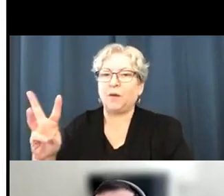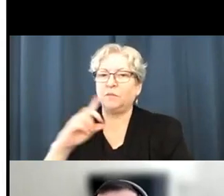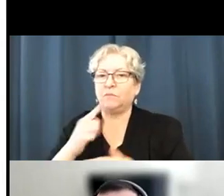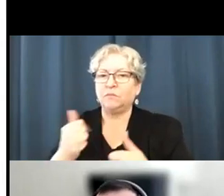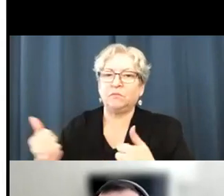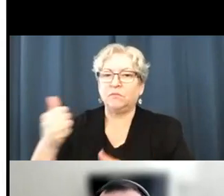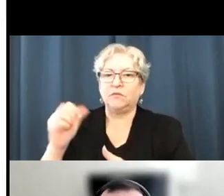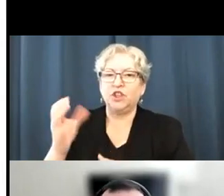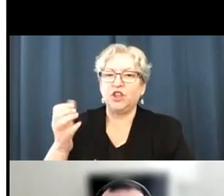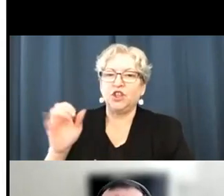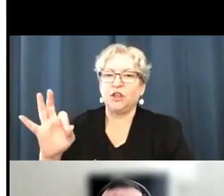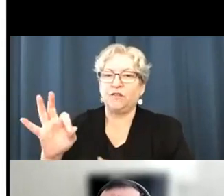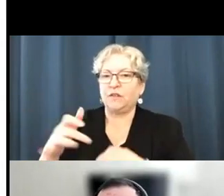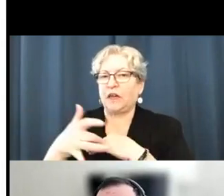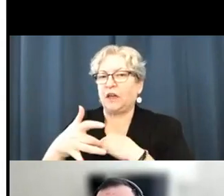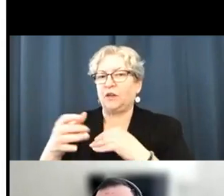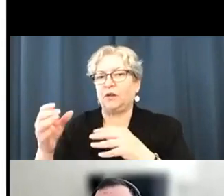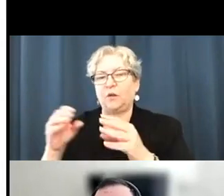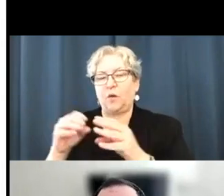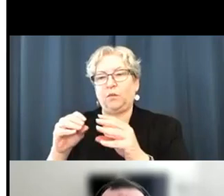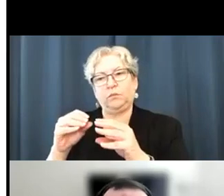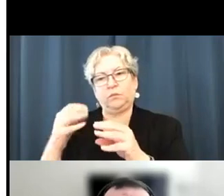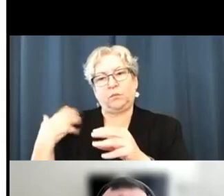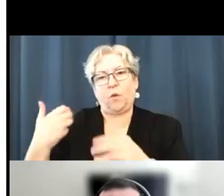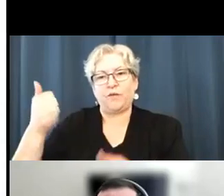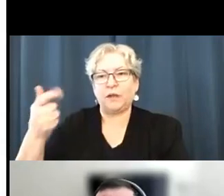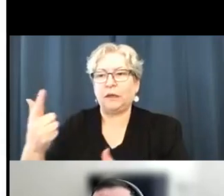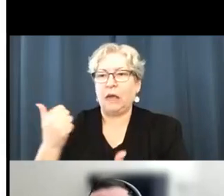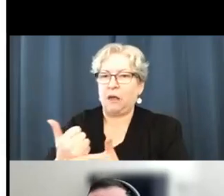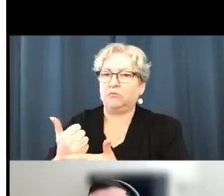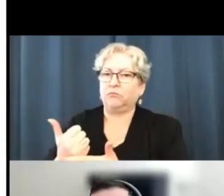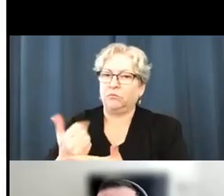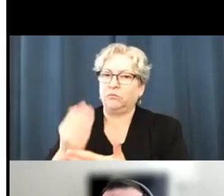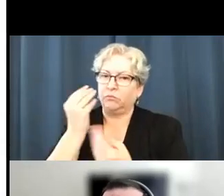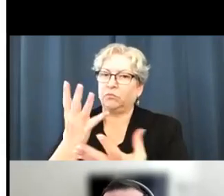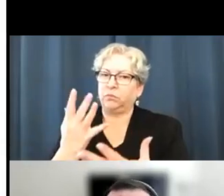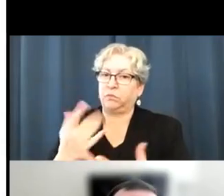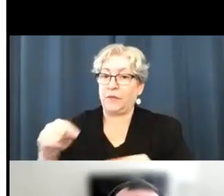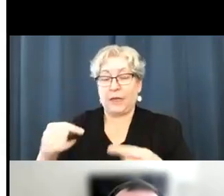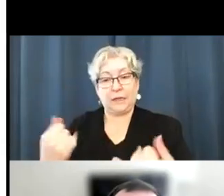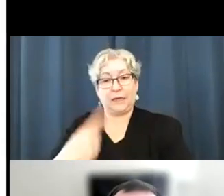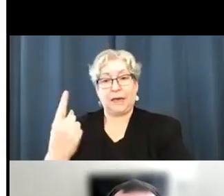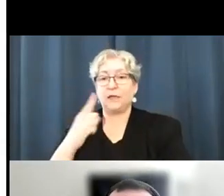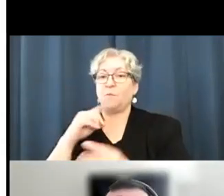and is going to help contribute to our discussion because we want this to be a discussion. We recognize this information is dense,